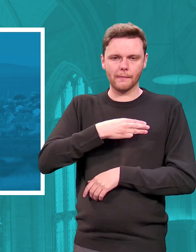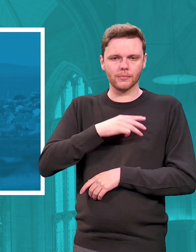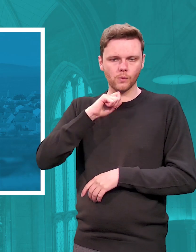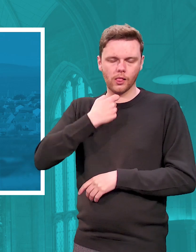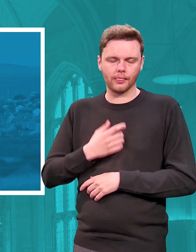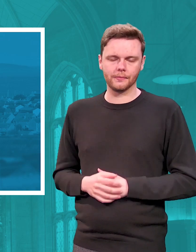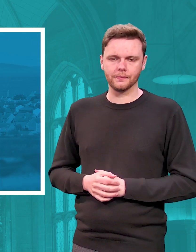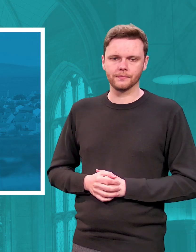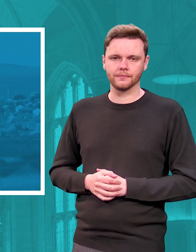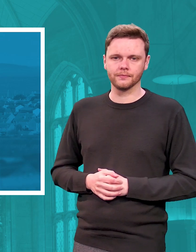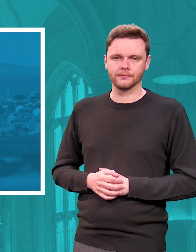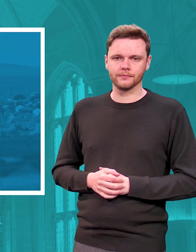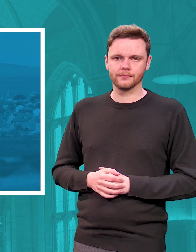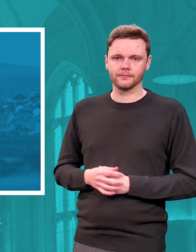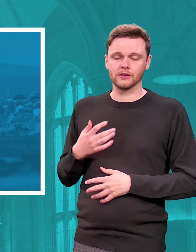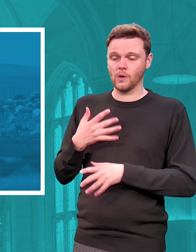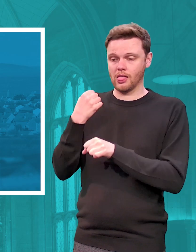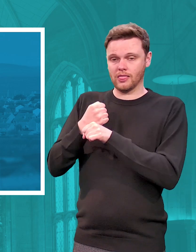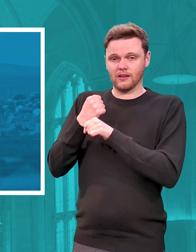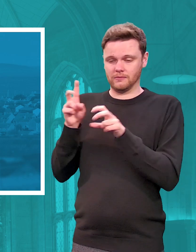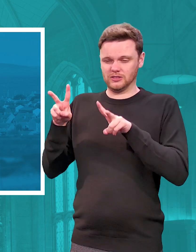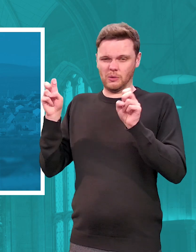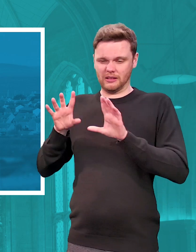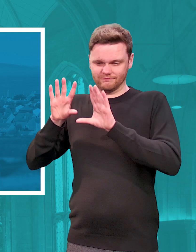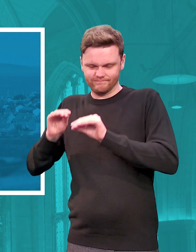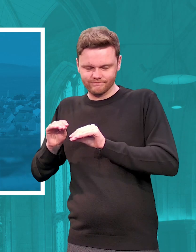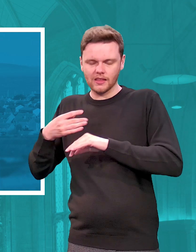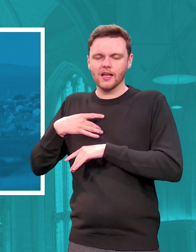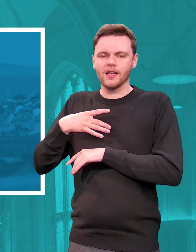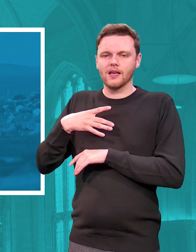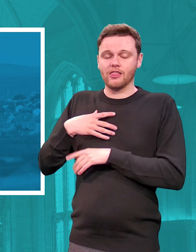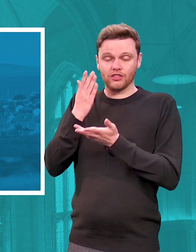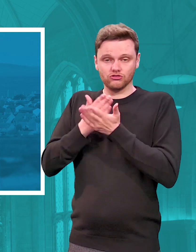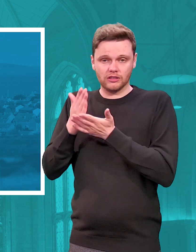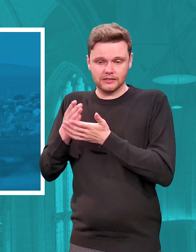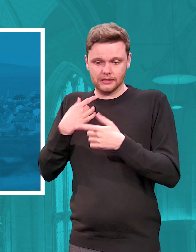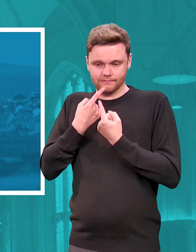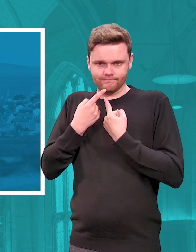And to conclude the governance topic, I can report that the trustees have completed their work